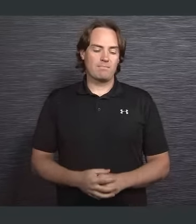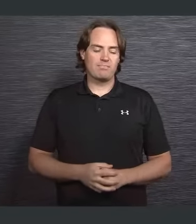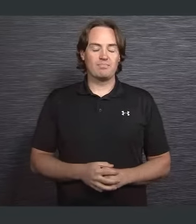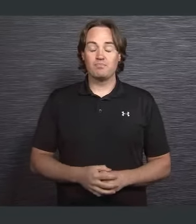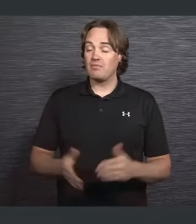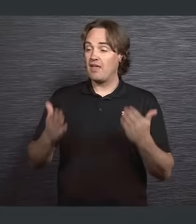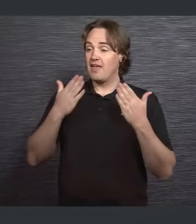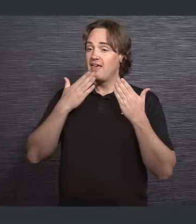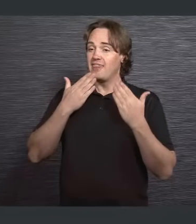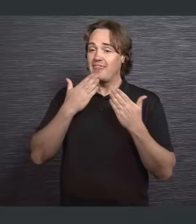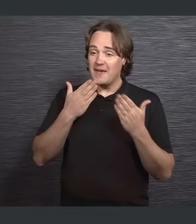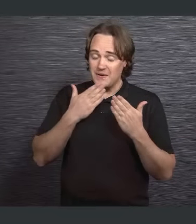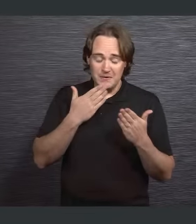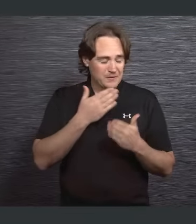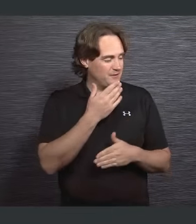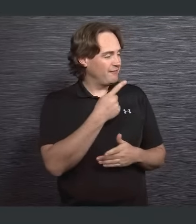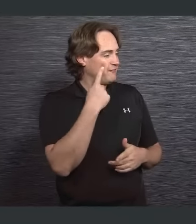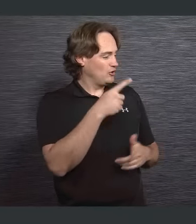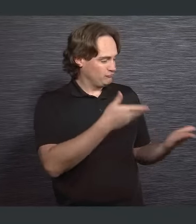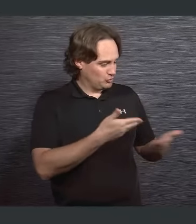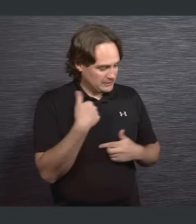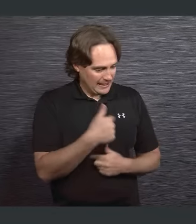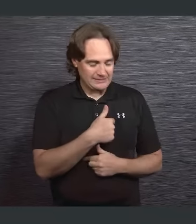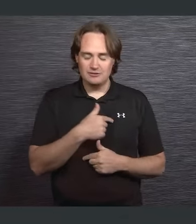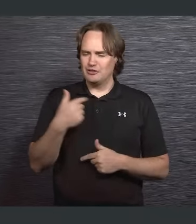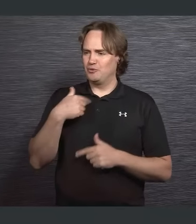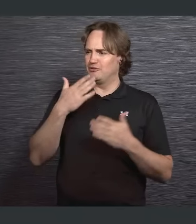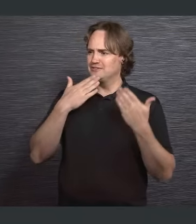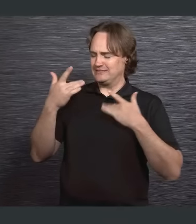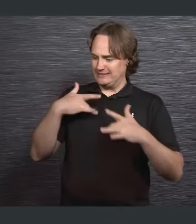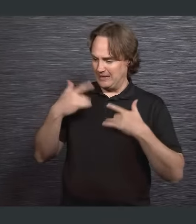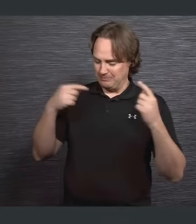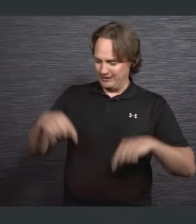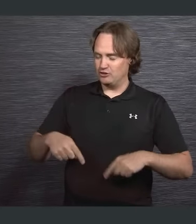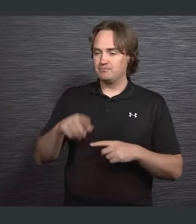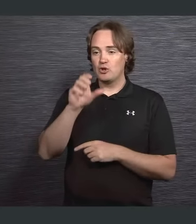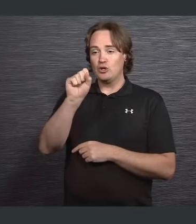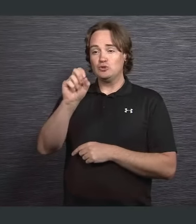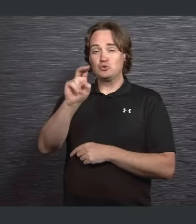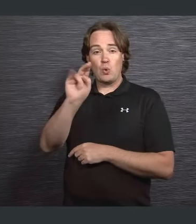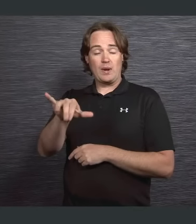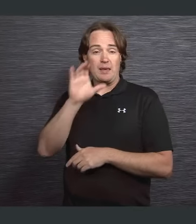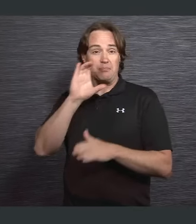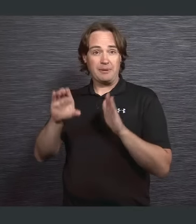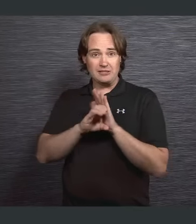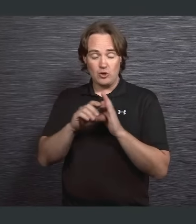Thank you, Yoshida-san, it's great to be here! Sony Pictures Entertainment has more than ten projects